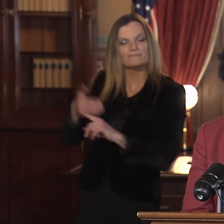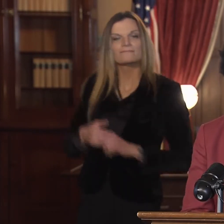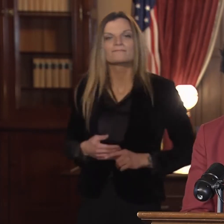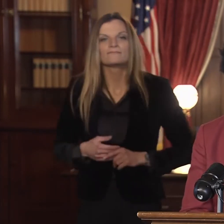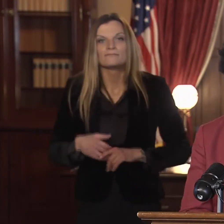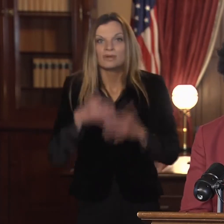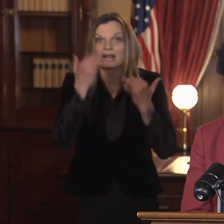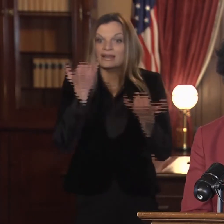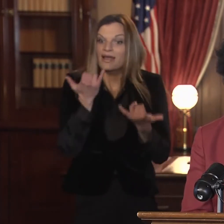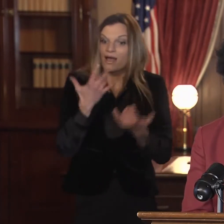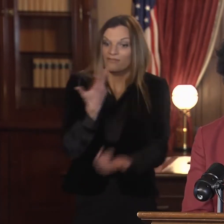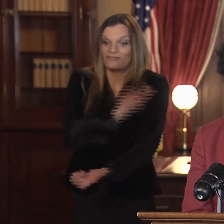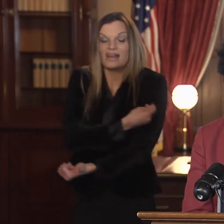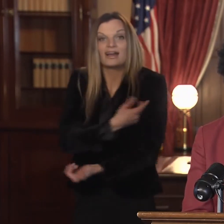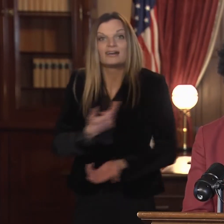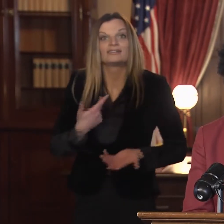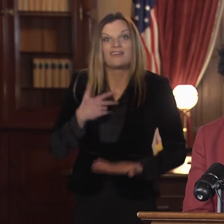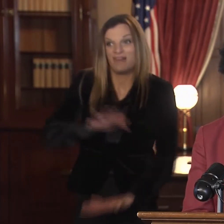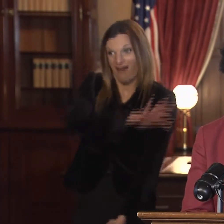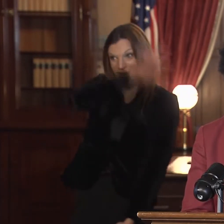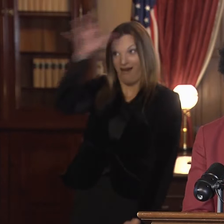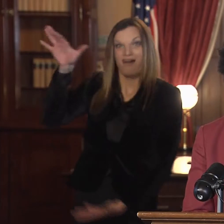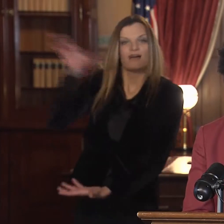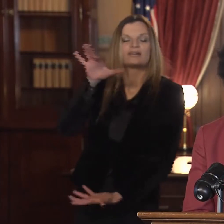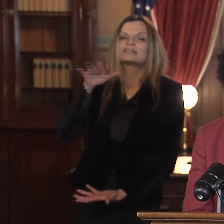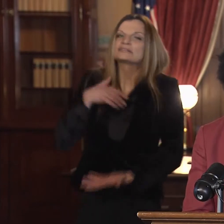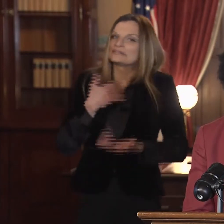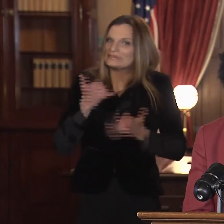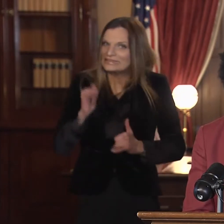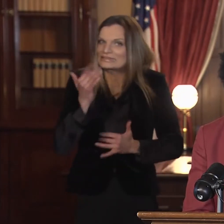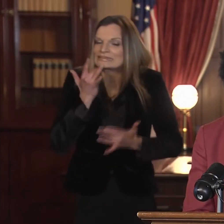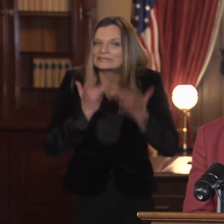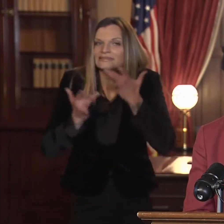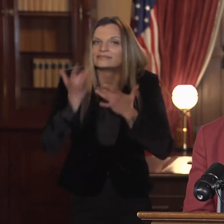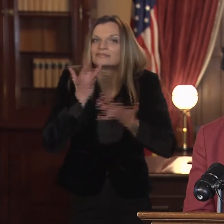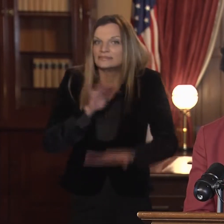THE LATEST INFORMATION ON THE VACCINEES IN MICHIGAN. FOR NOW, BECAUSE THERE IS